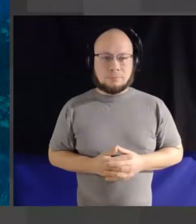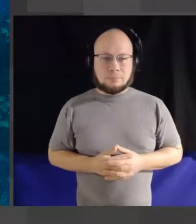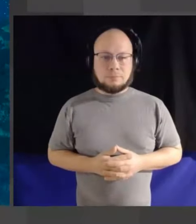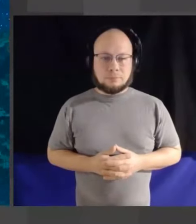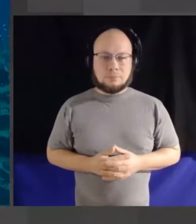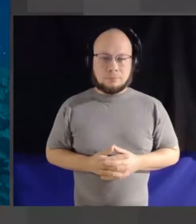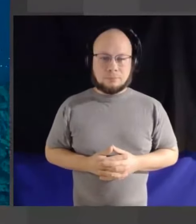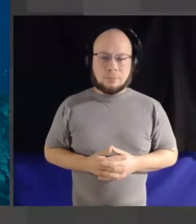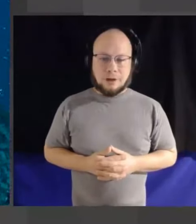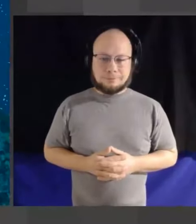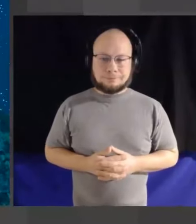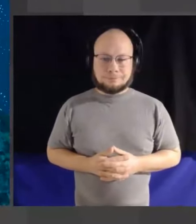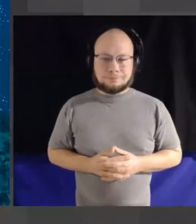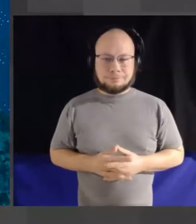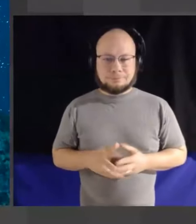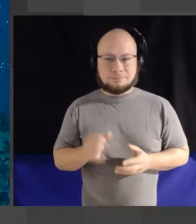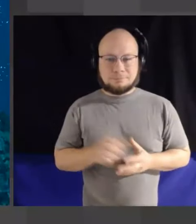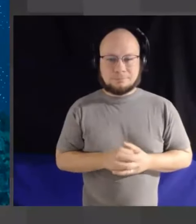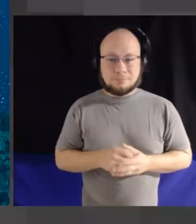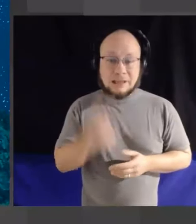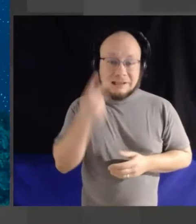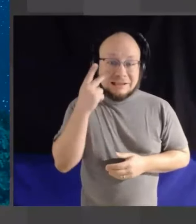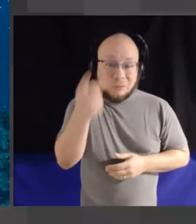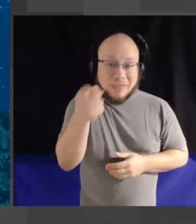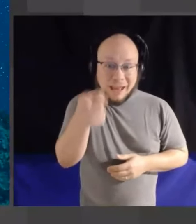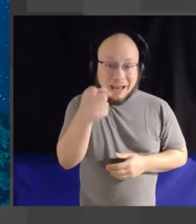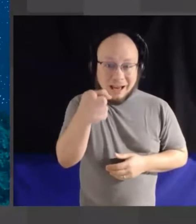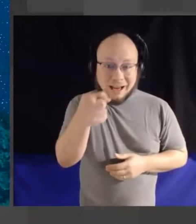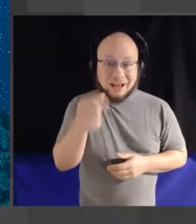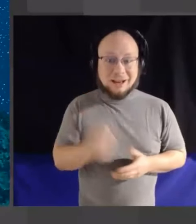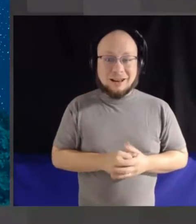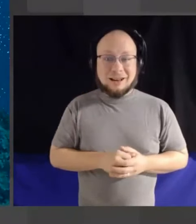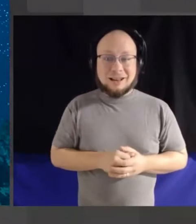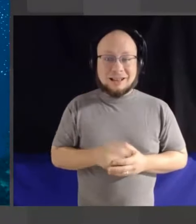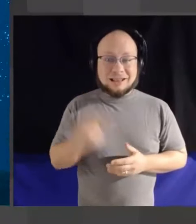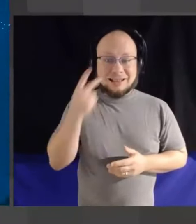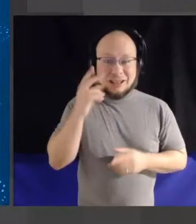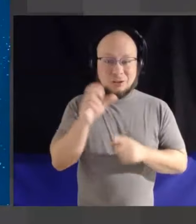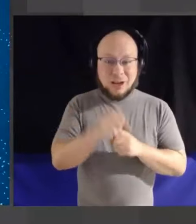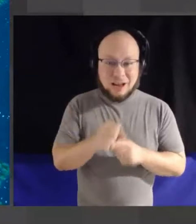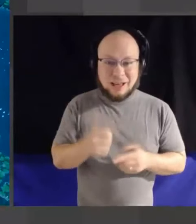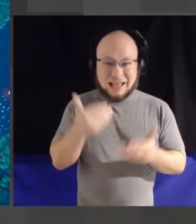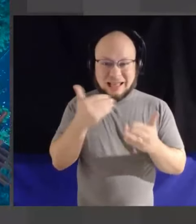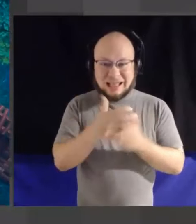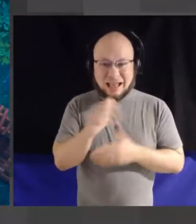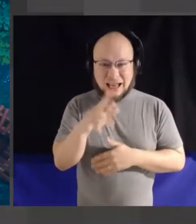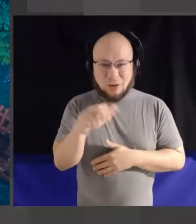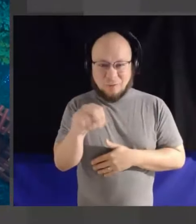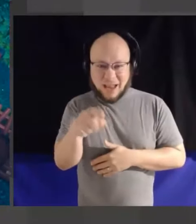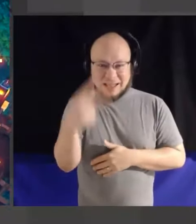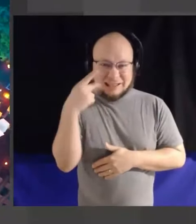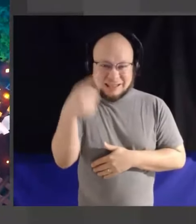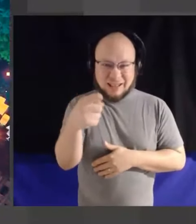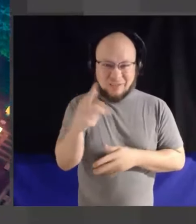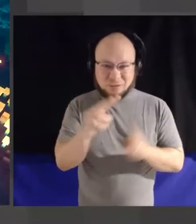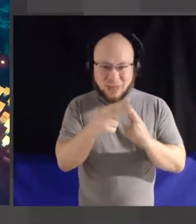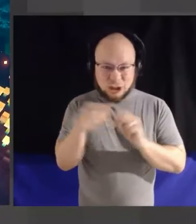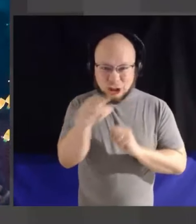MONITOR.